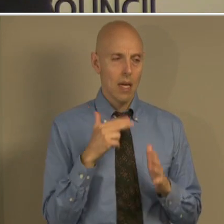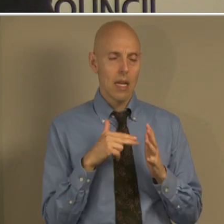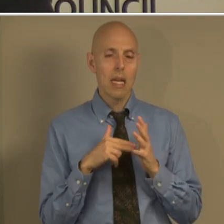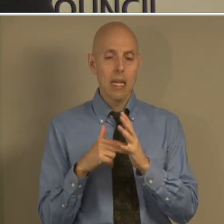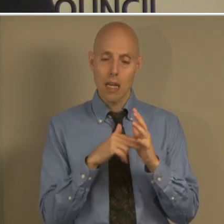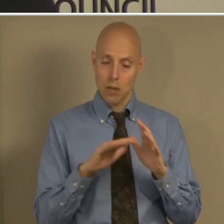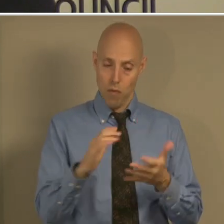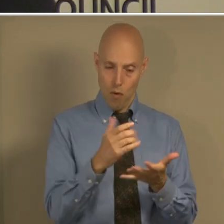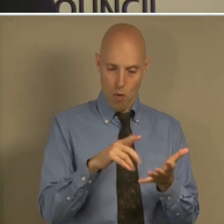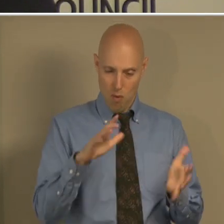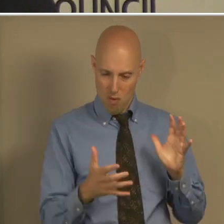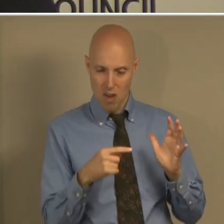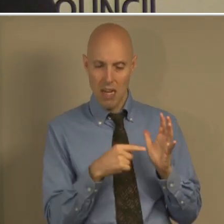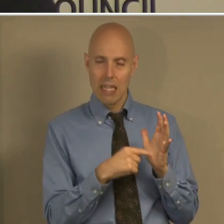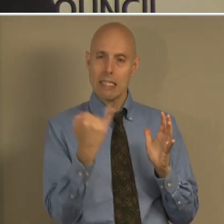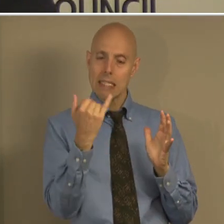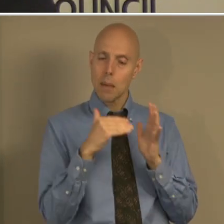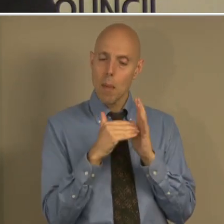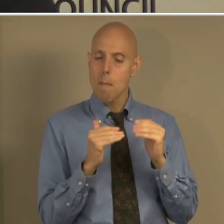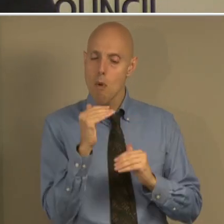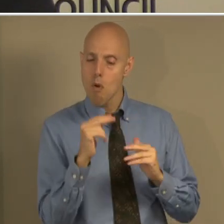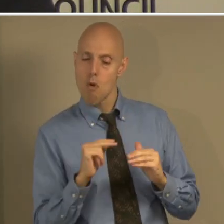With 16 million pounds more being spent outside London.